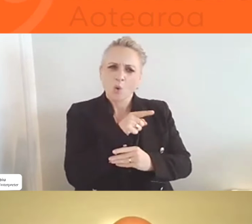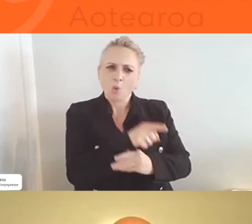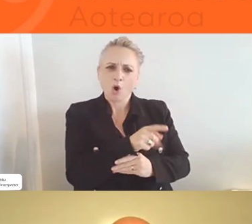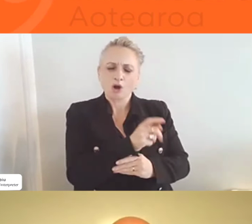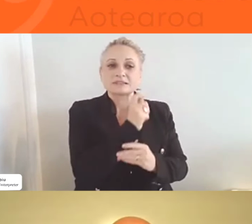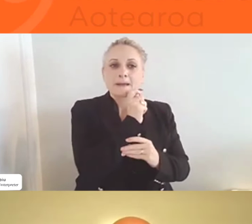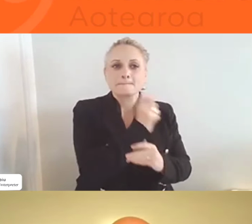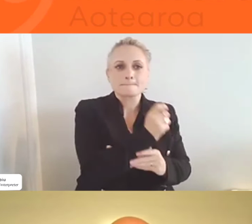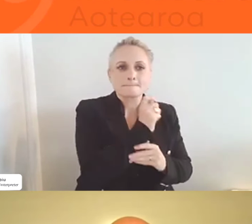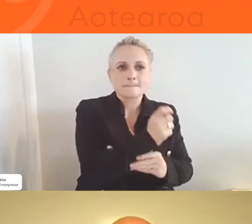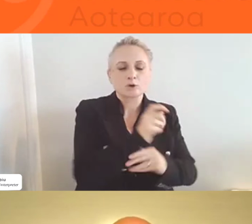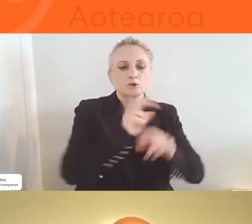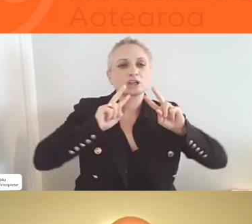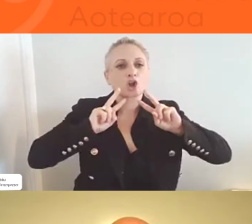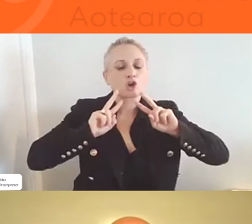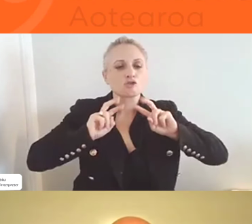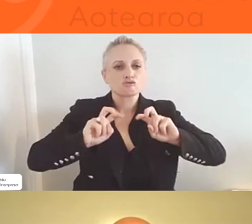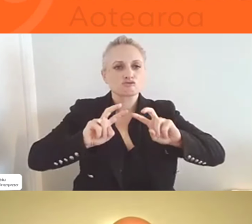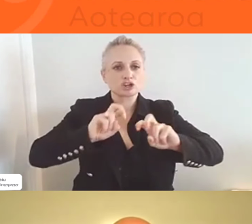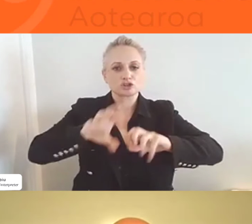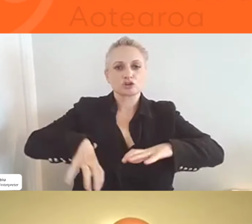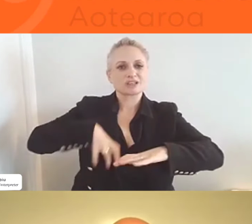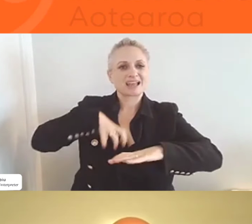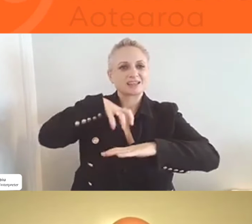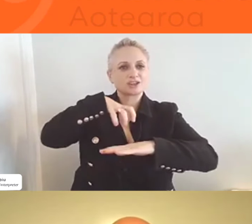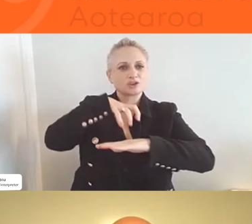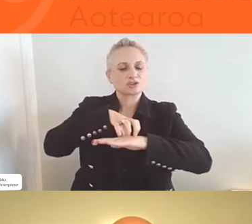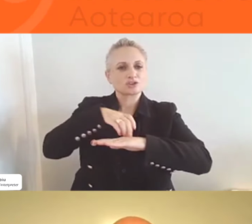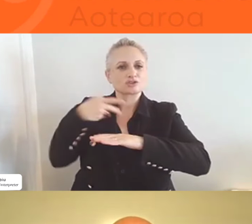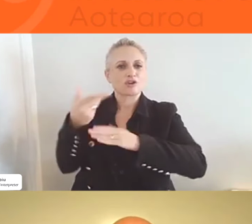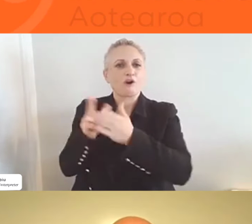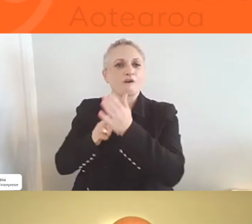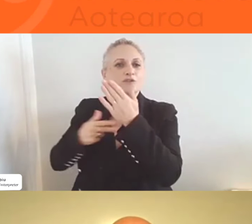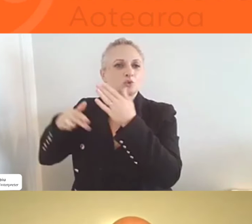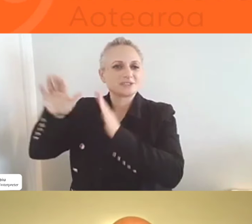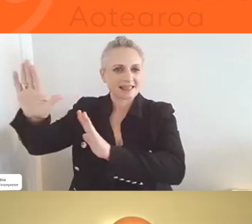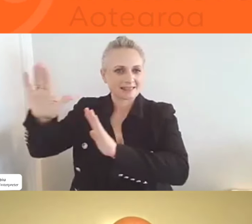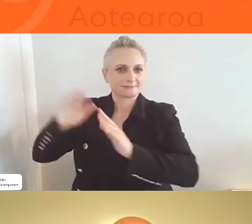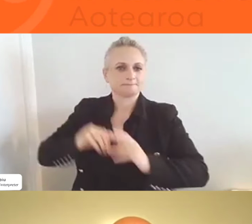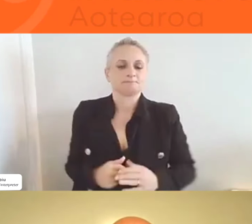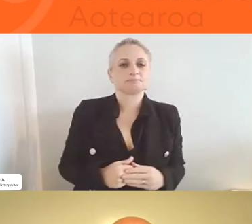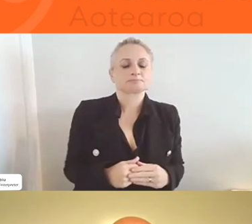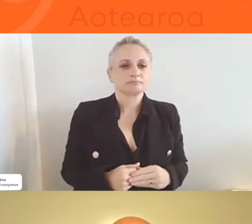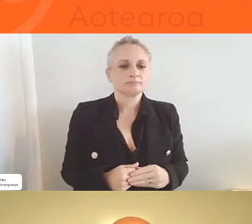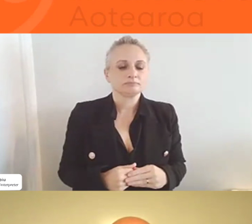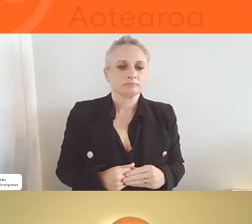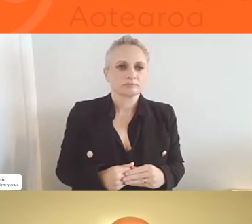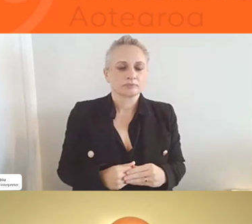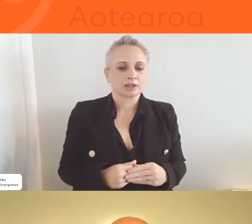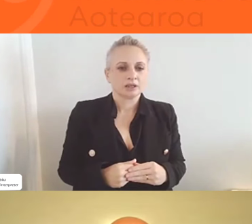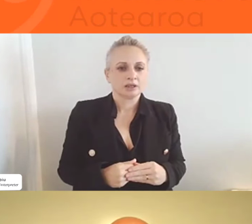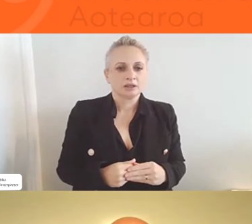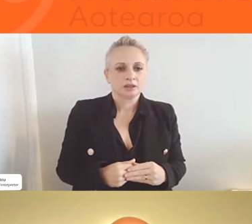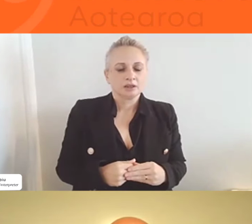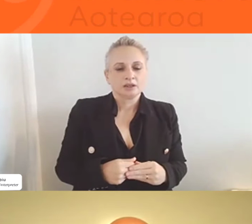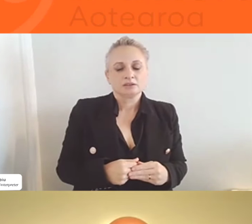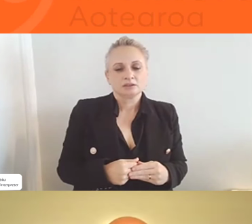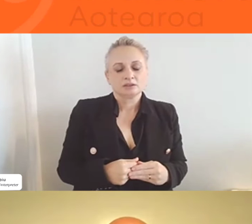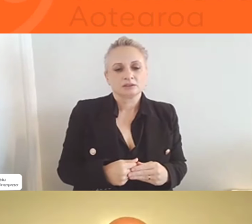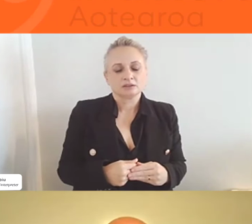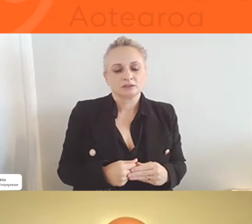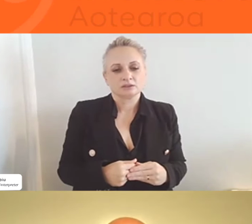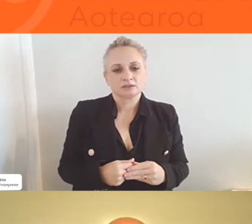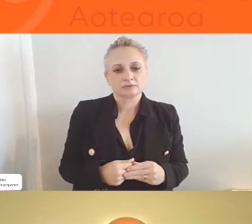Association of New Zealand and we comment on and monitor and appraise